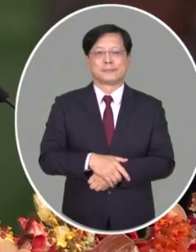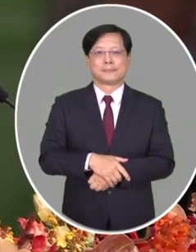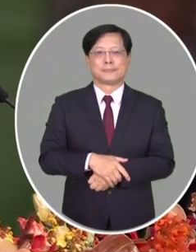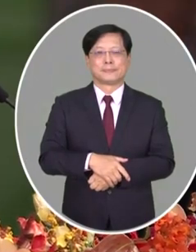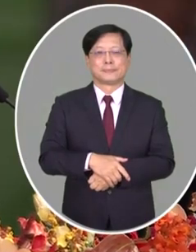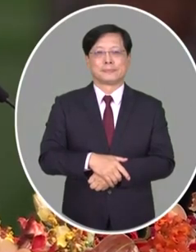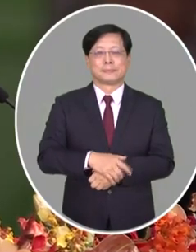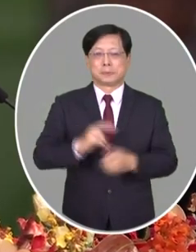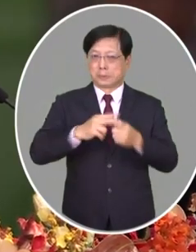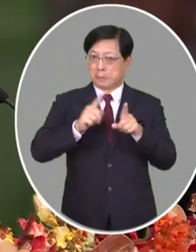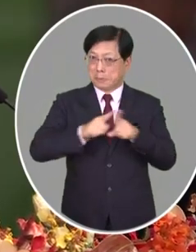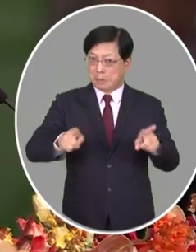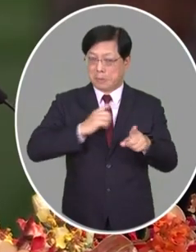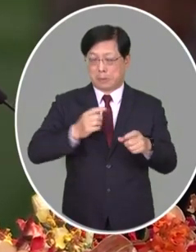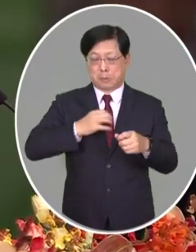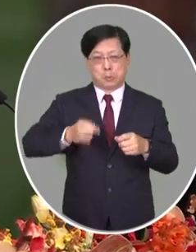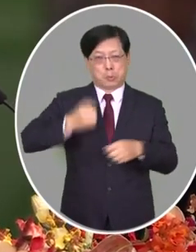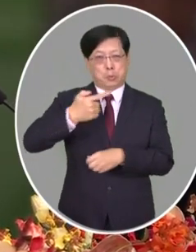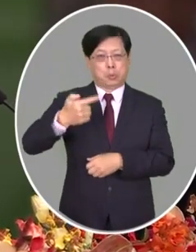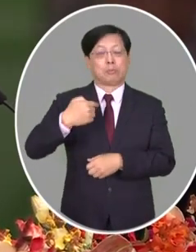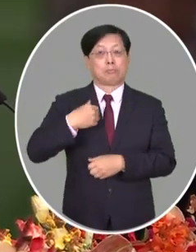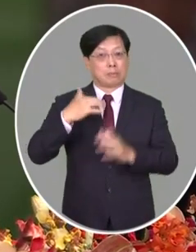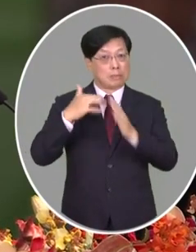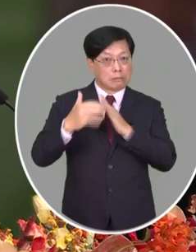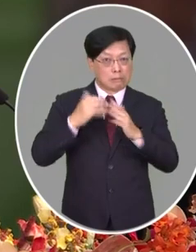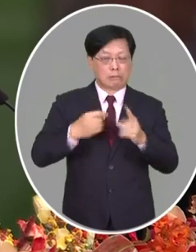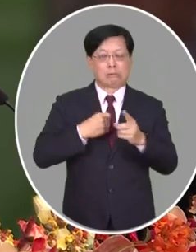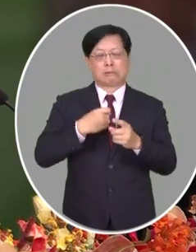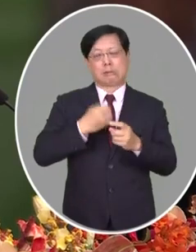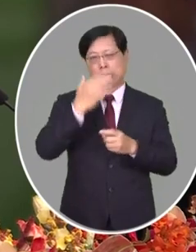There are no winners in peace and priceless wars.